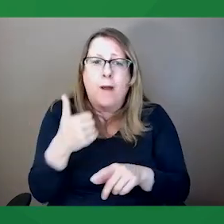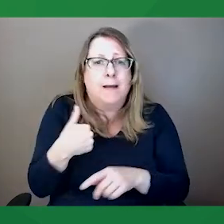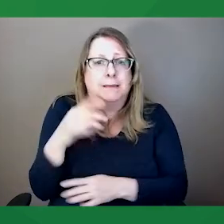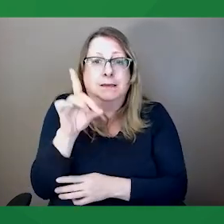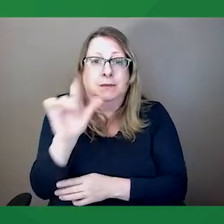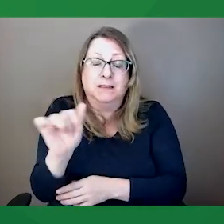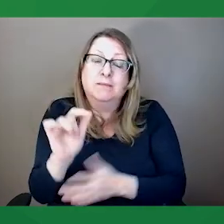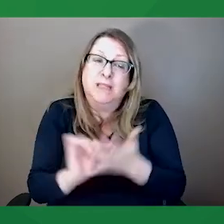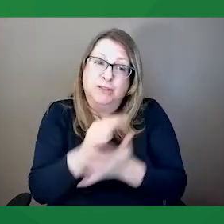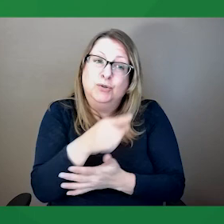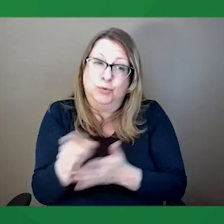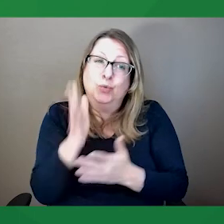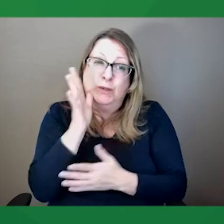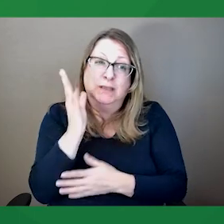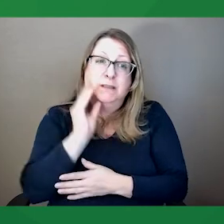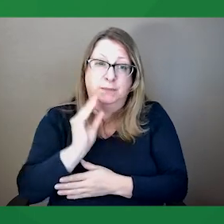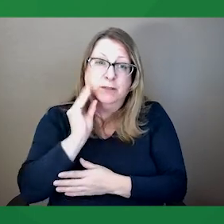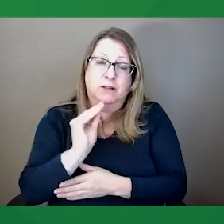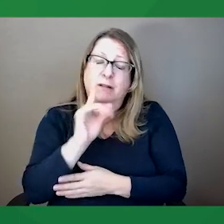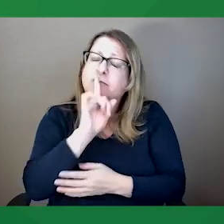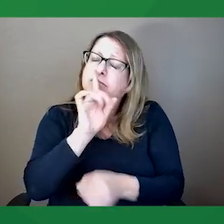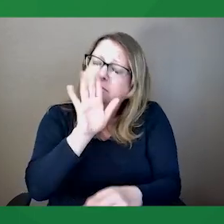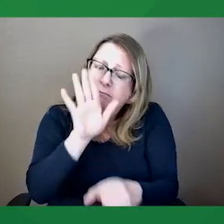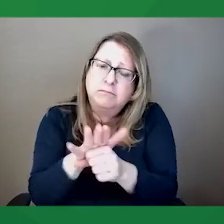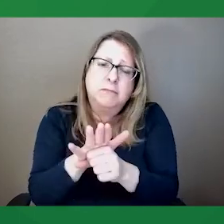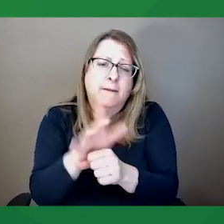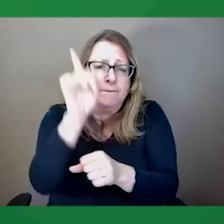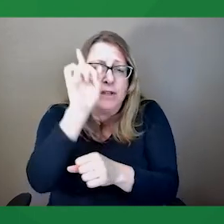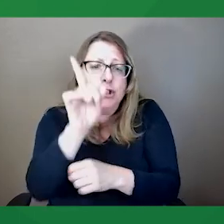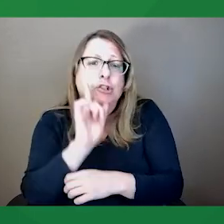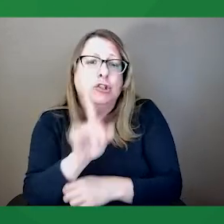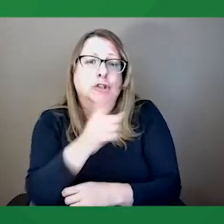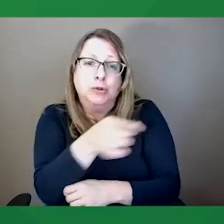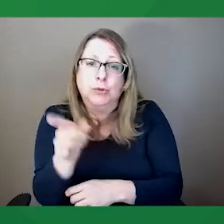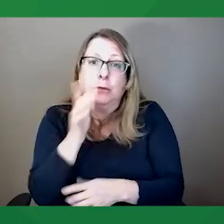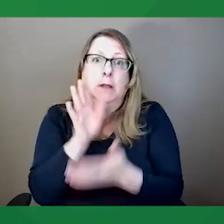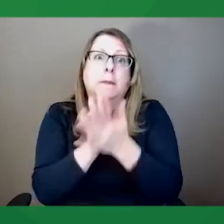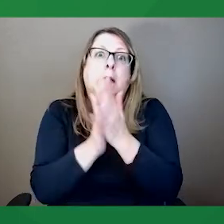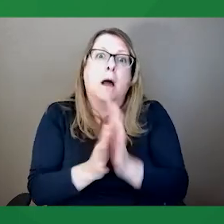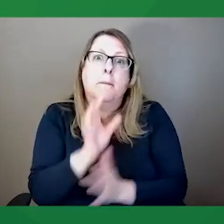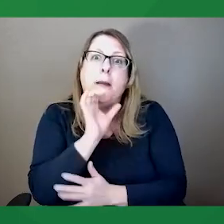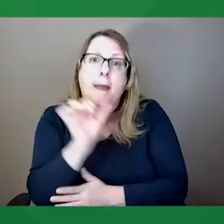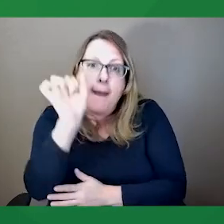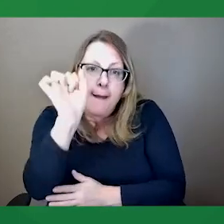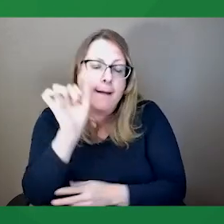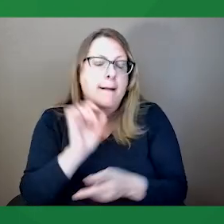which eventually one time in your life will be yourself. It will happen to you, I can guarantee you,